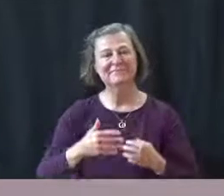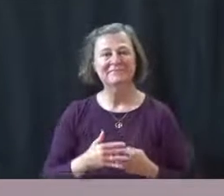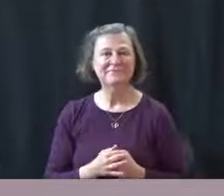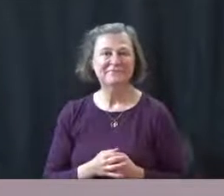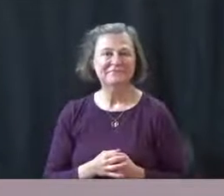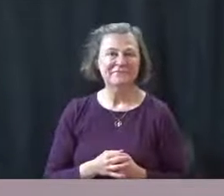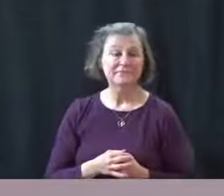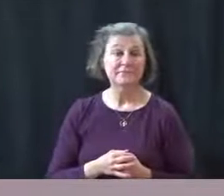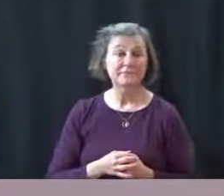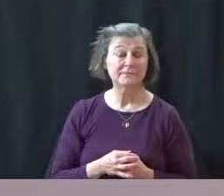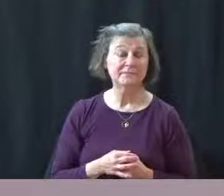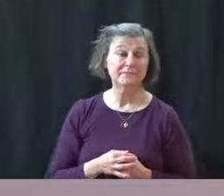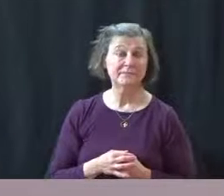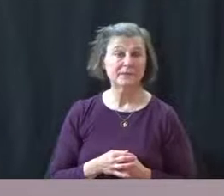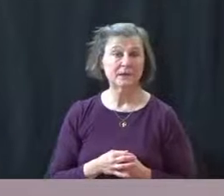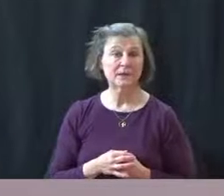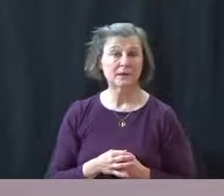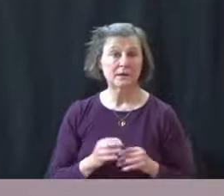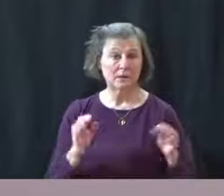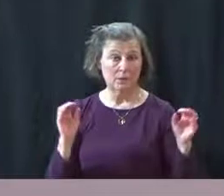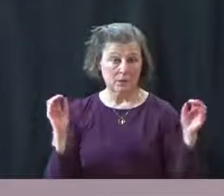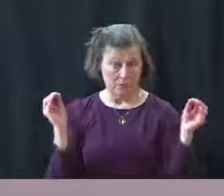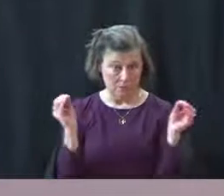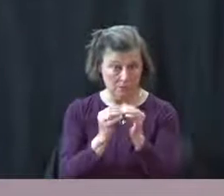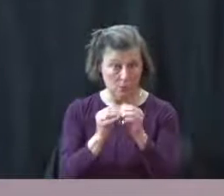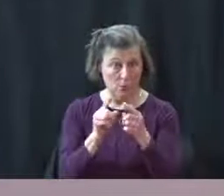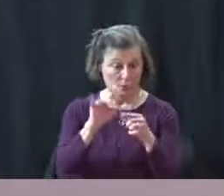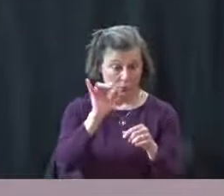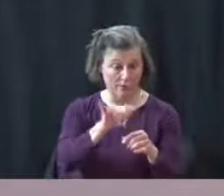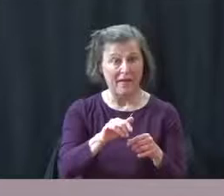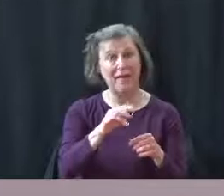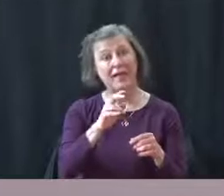There's more to this than just chalking up lots of greetings and meetings of lots of